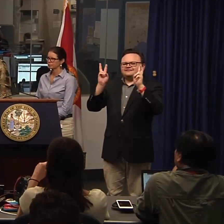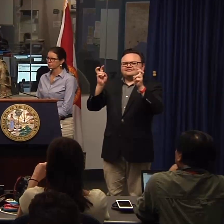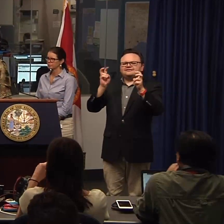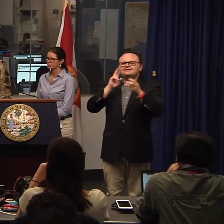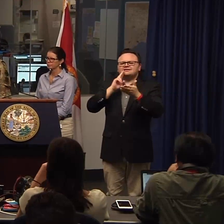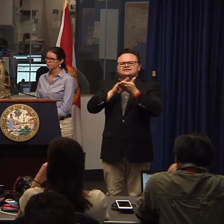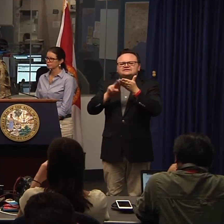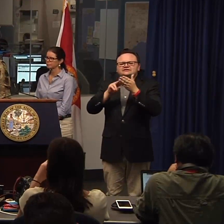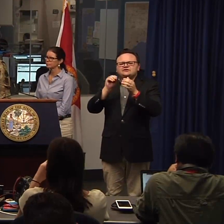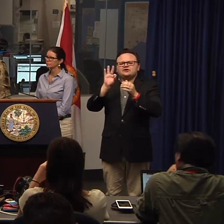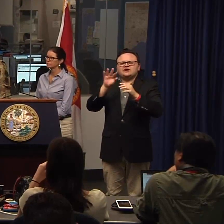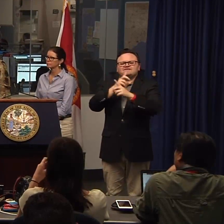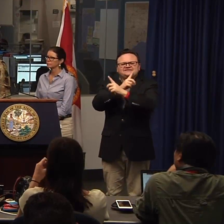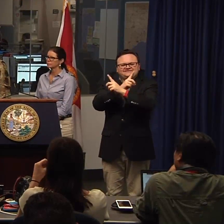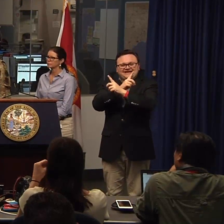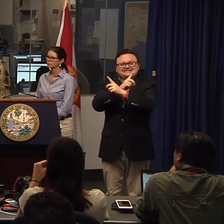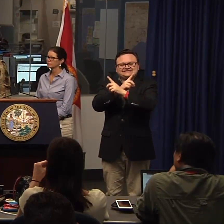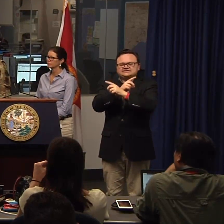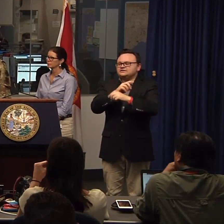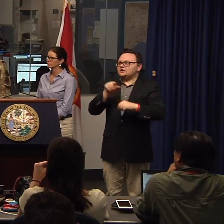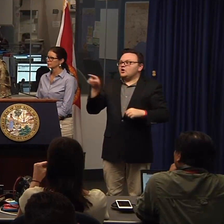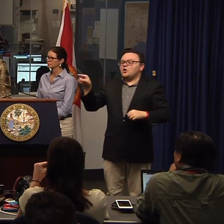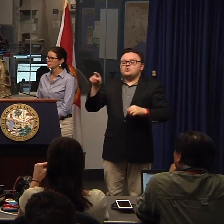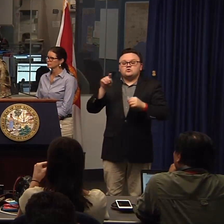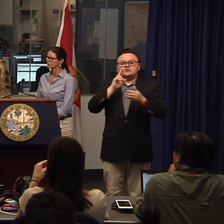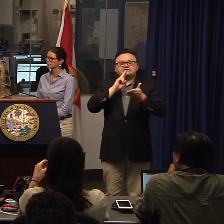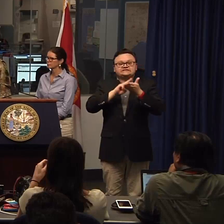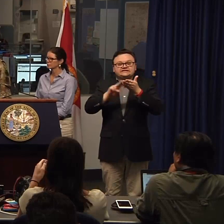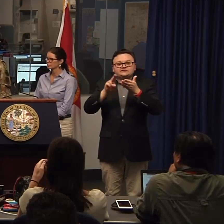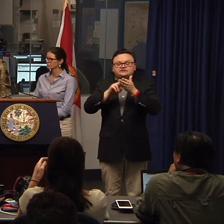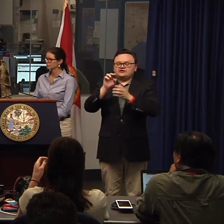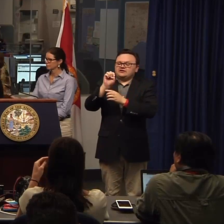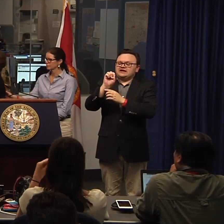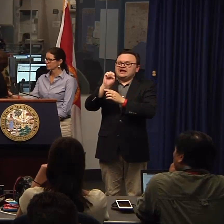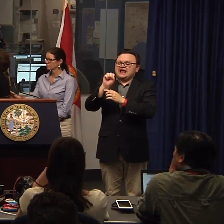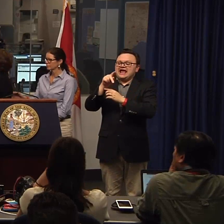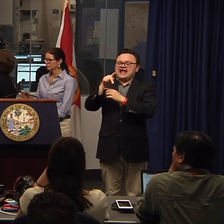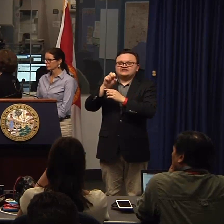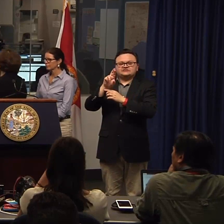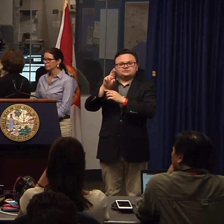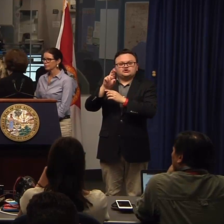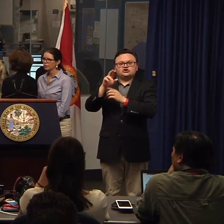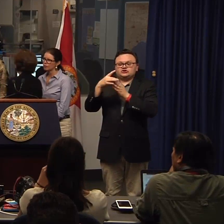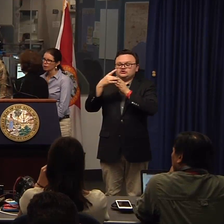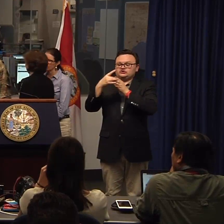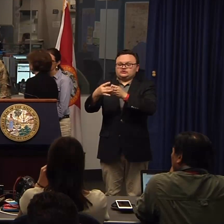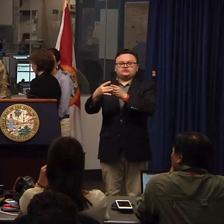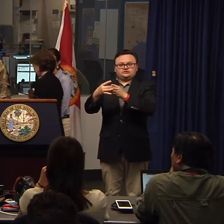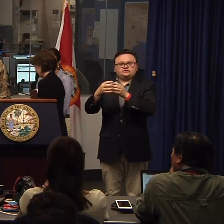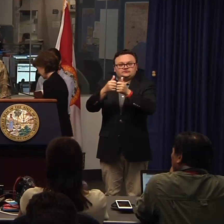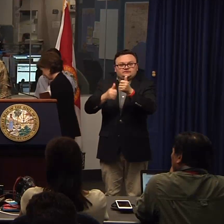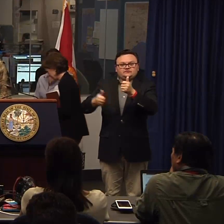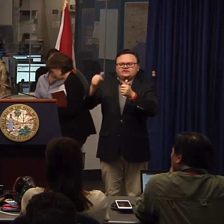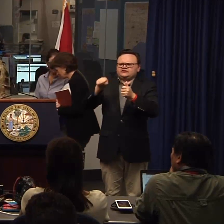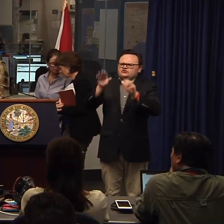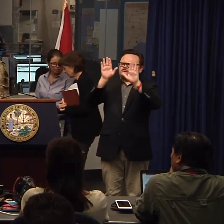THANKS .